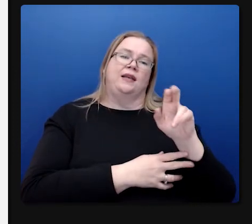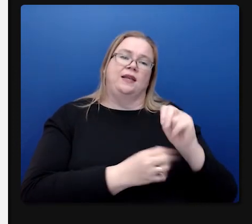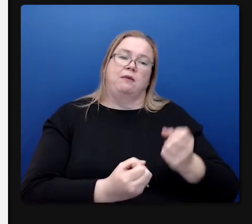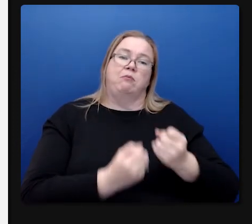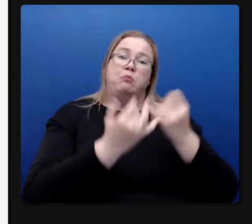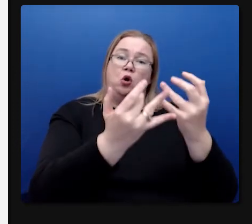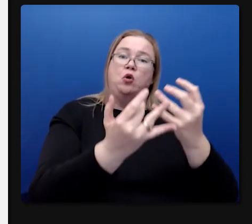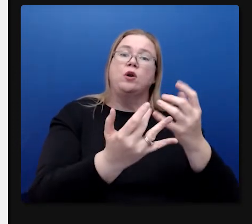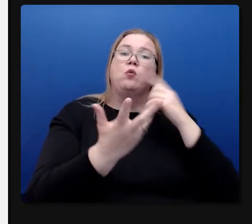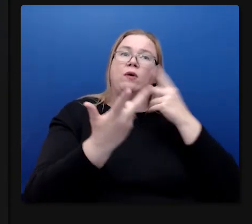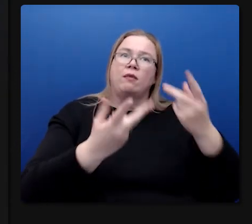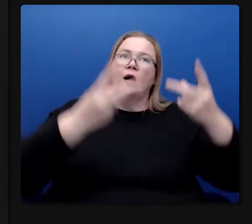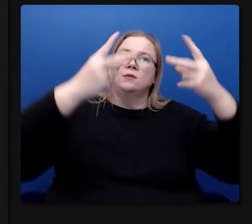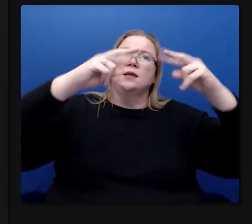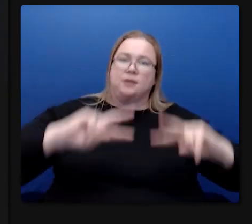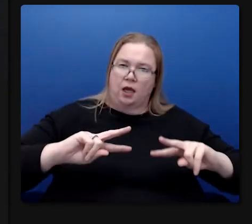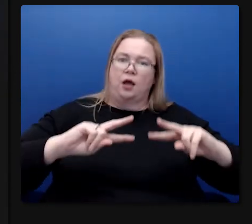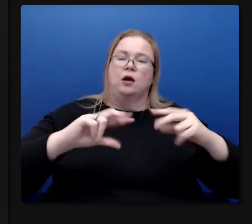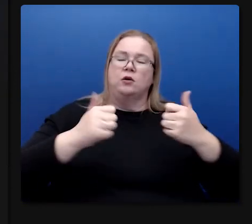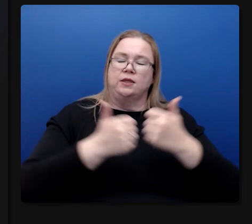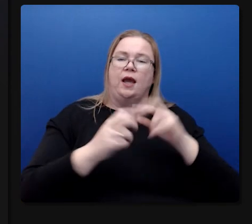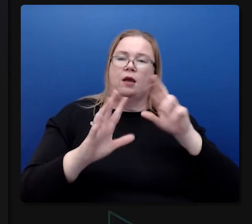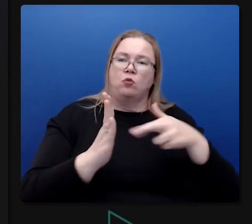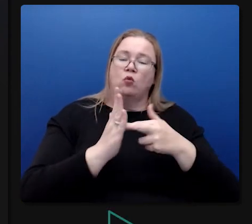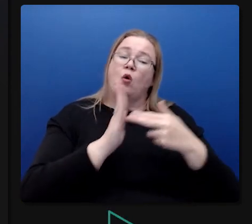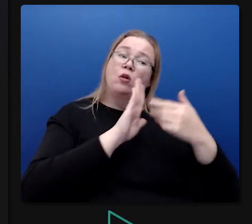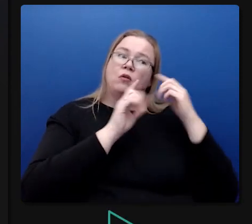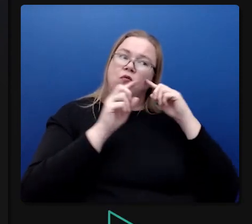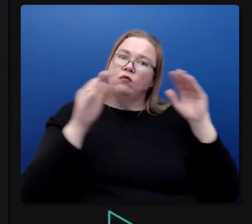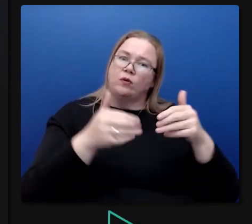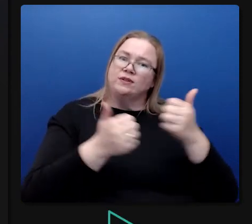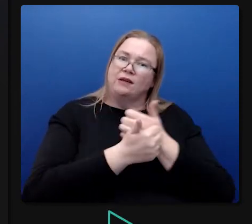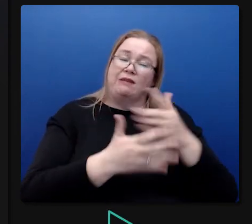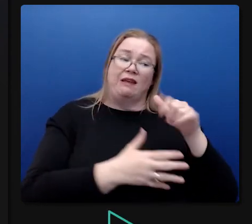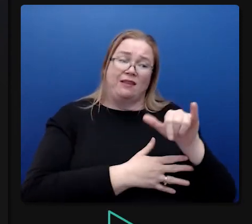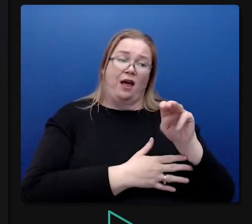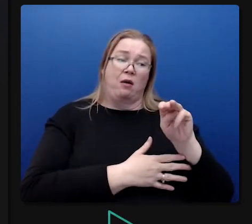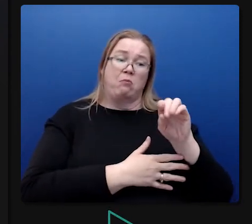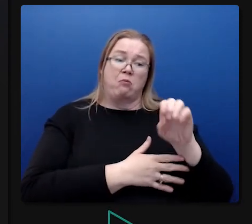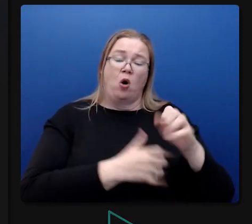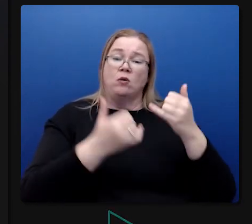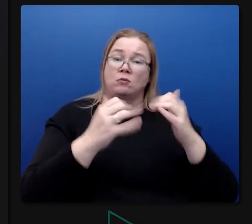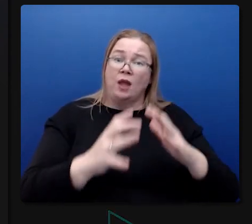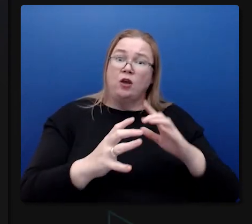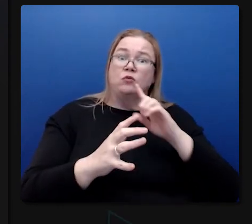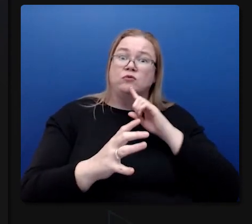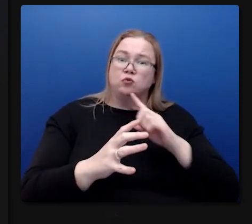With upside-down game rules focused on these themes. In this mode, players were really cool.